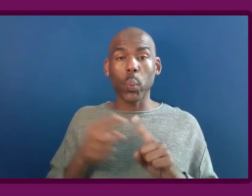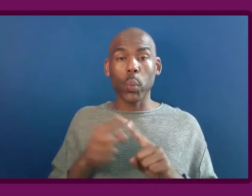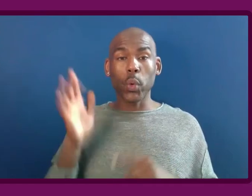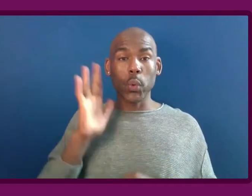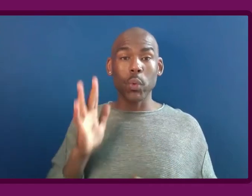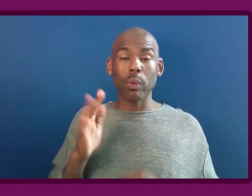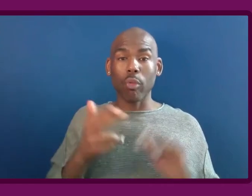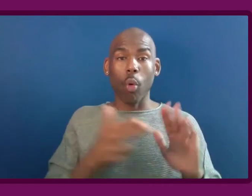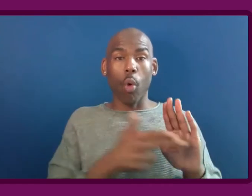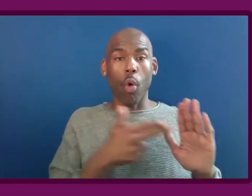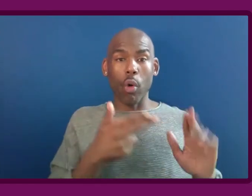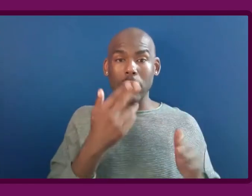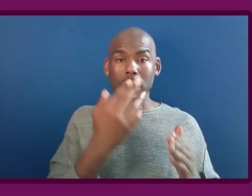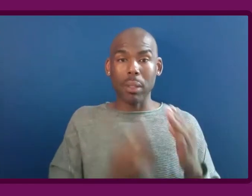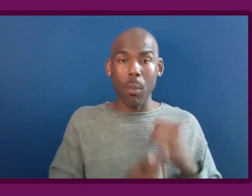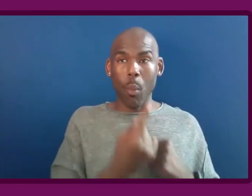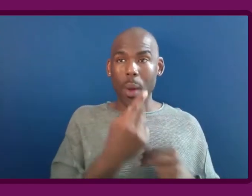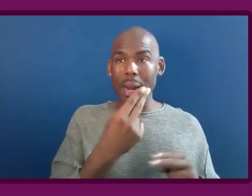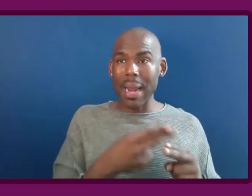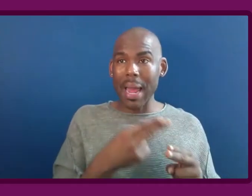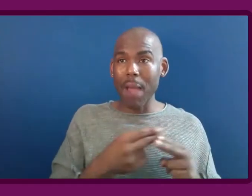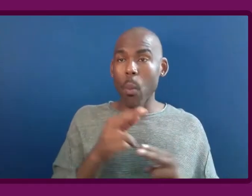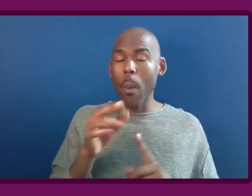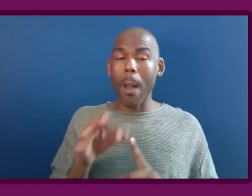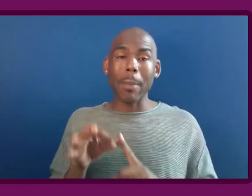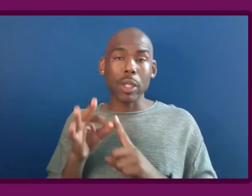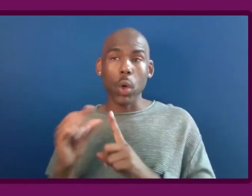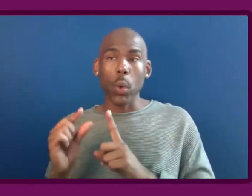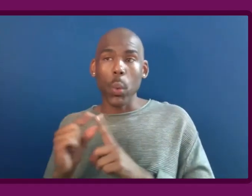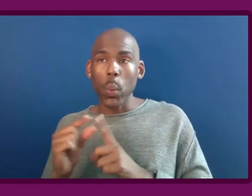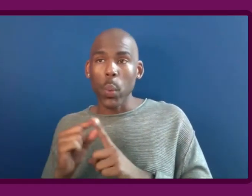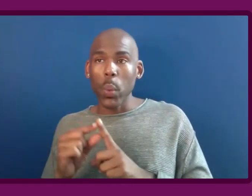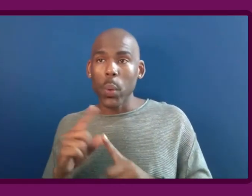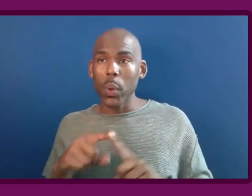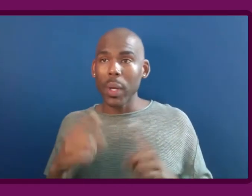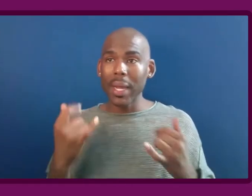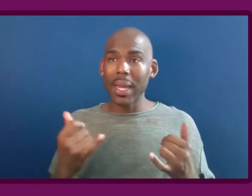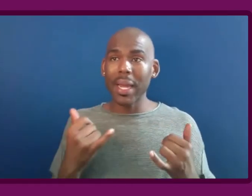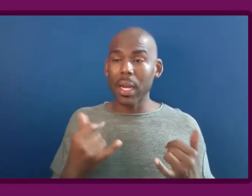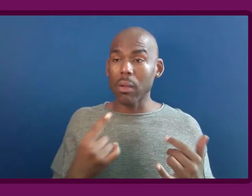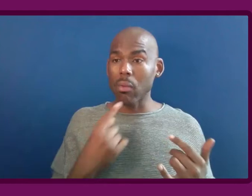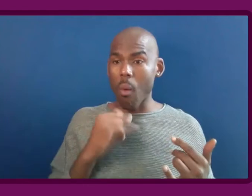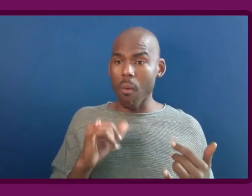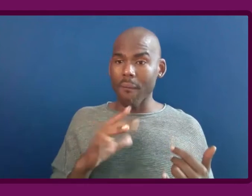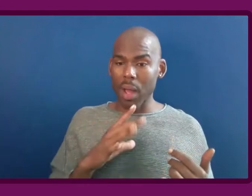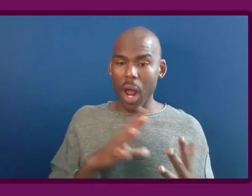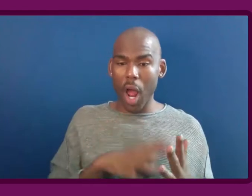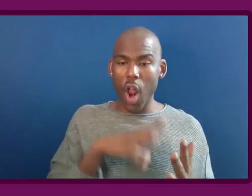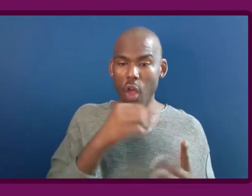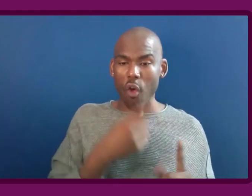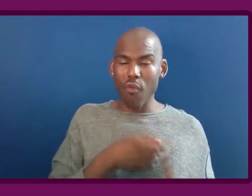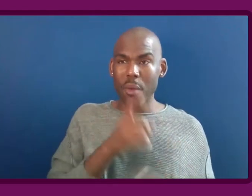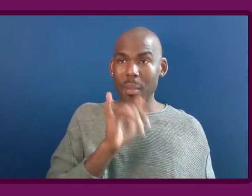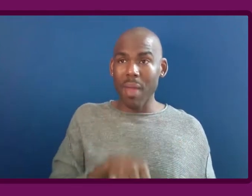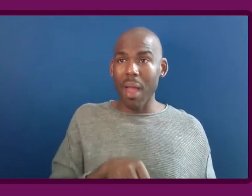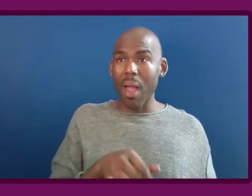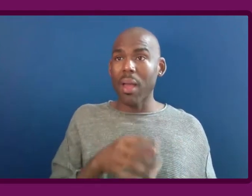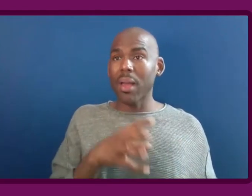a name or a particular word. To this day, you're like, "Okay, I learned from it." That's why cancel